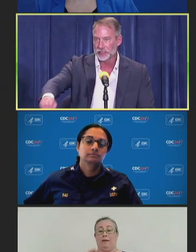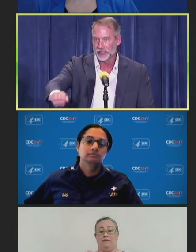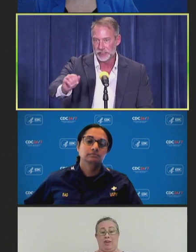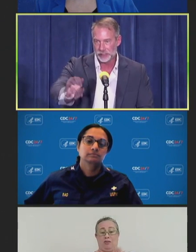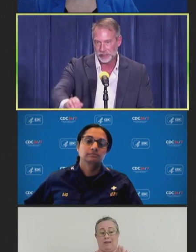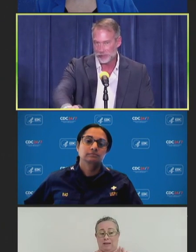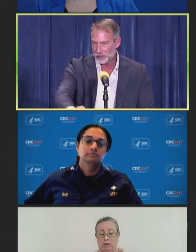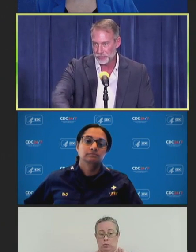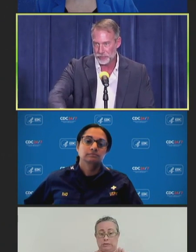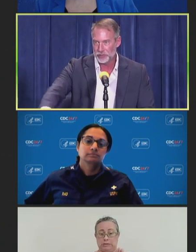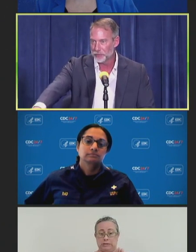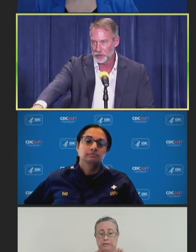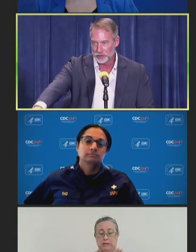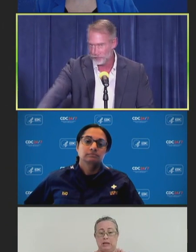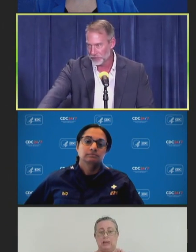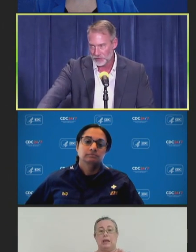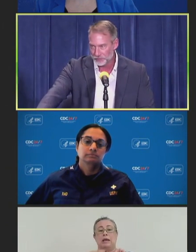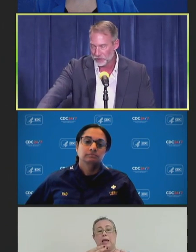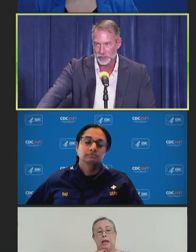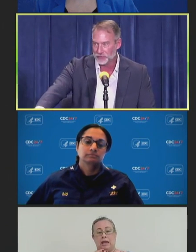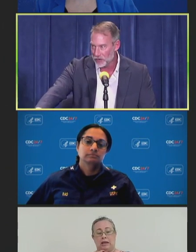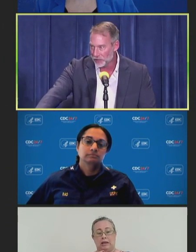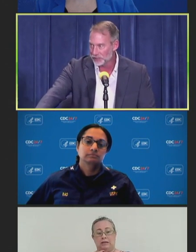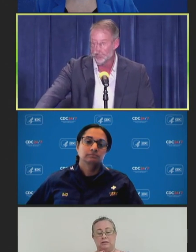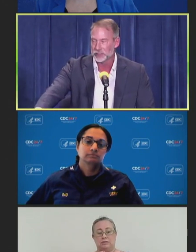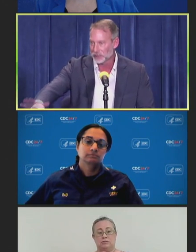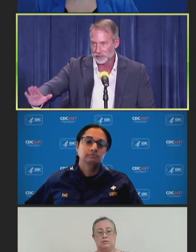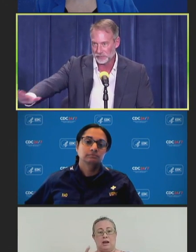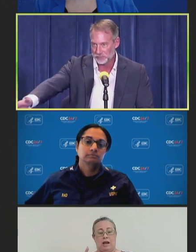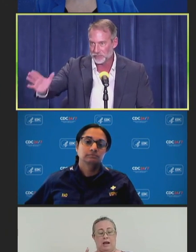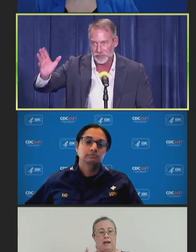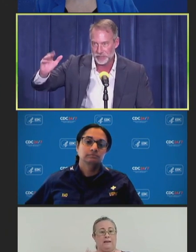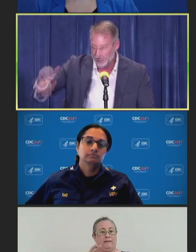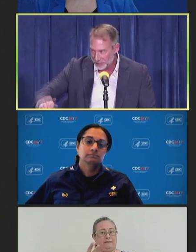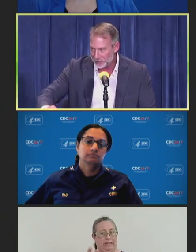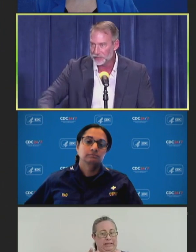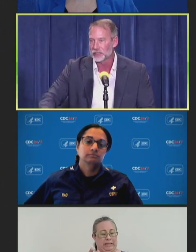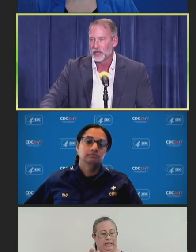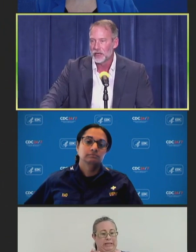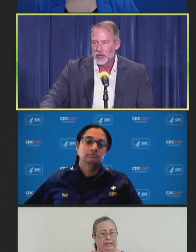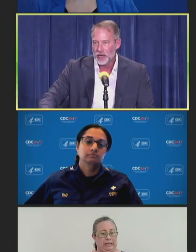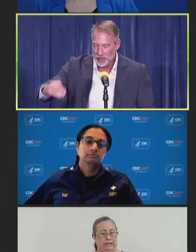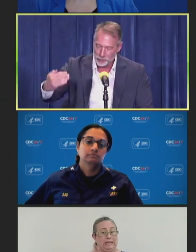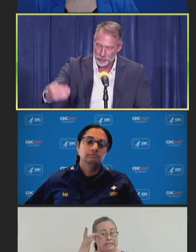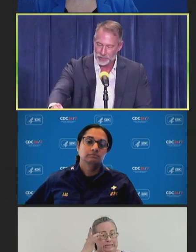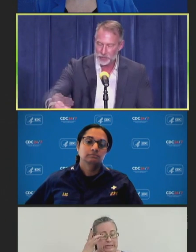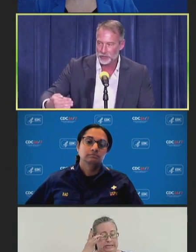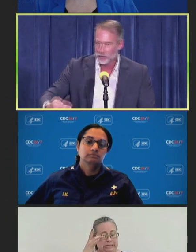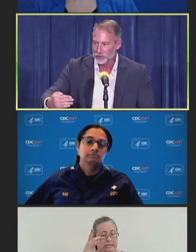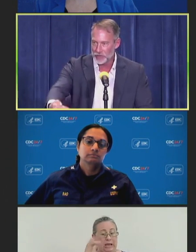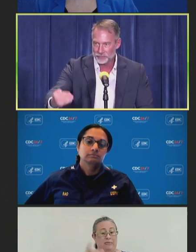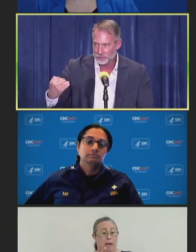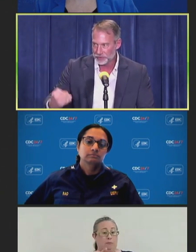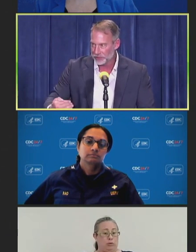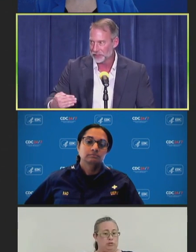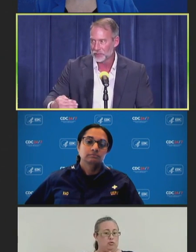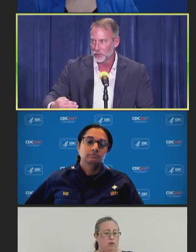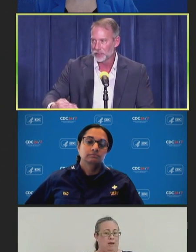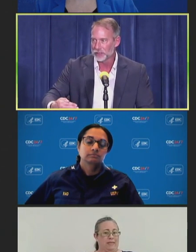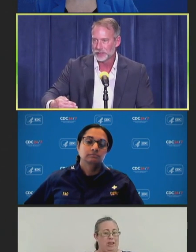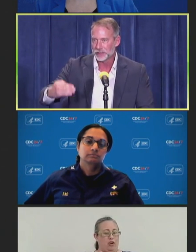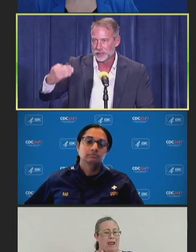is human immunodeficiency virus disease and that prints out on their after-visit summary,